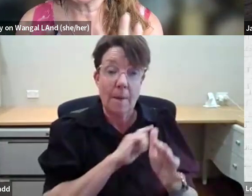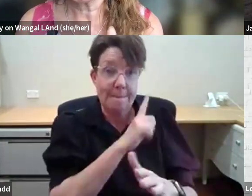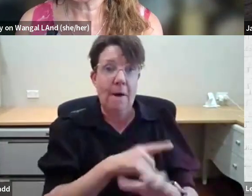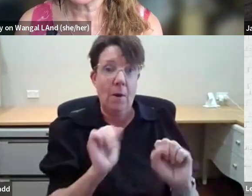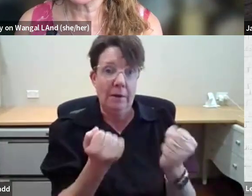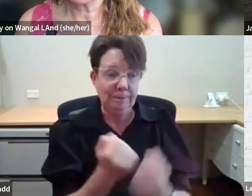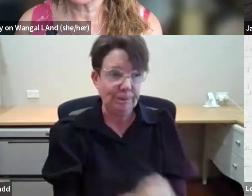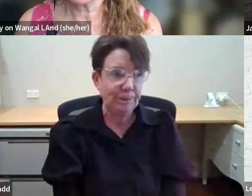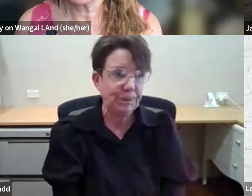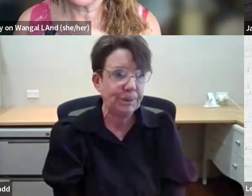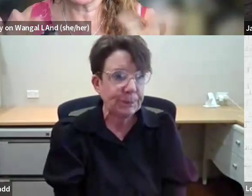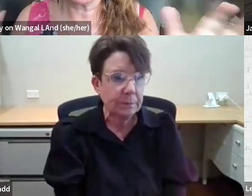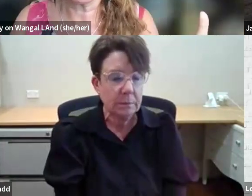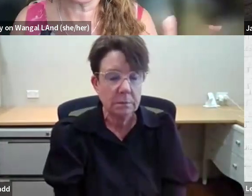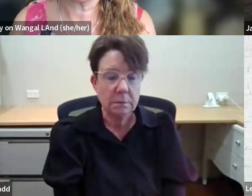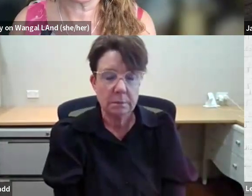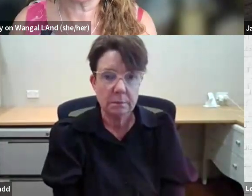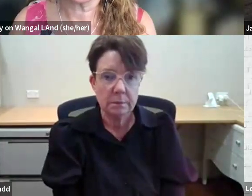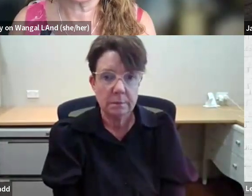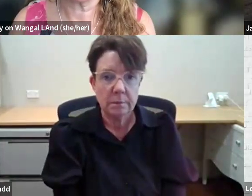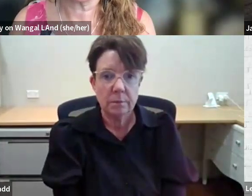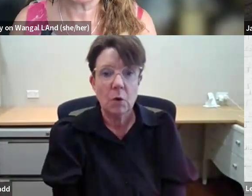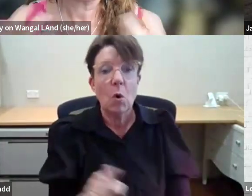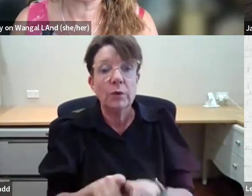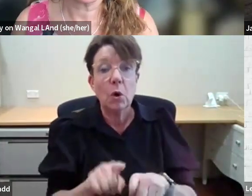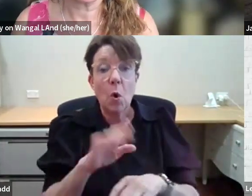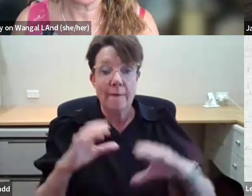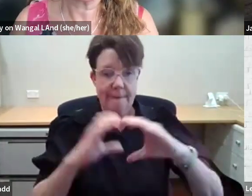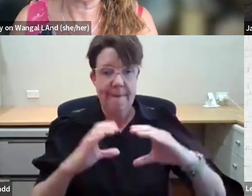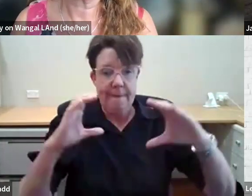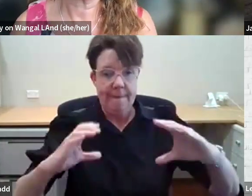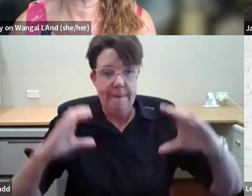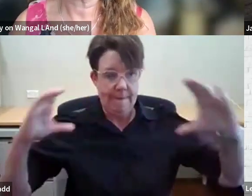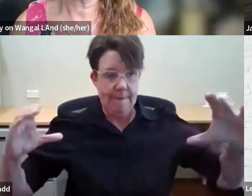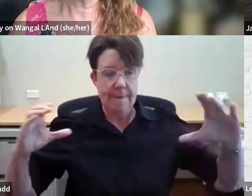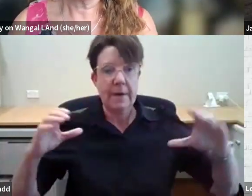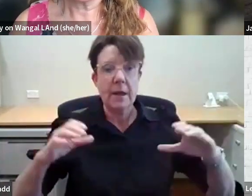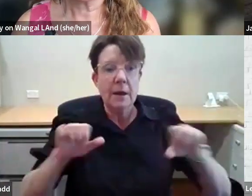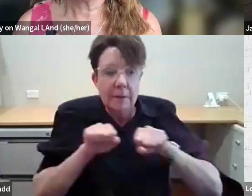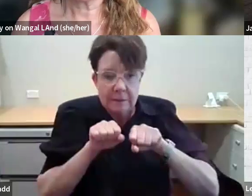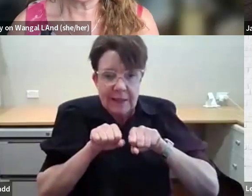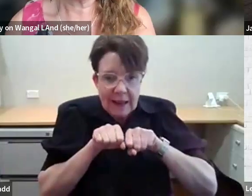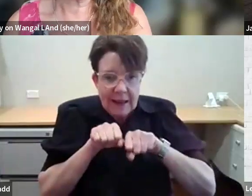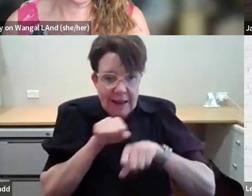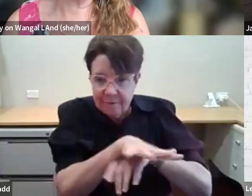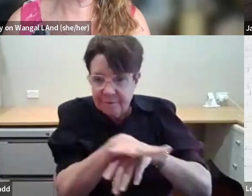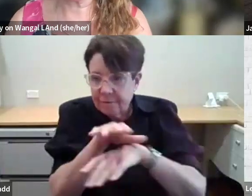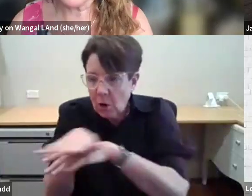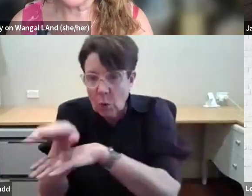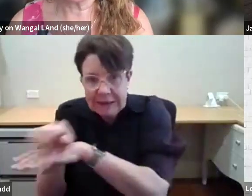and one of the challenges in the climate piece has been, we have forgotten we are reliant on the natural world around us.